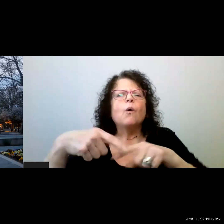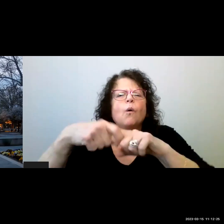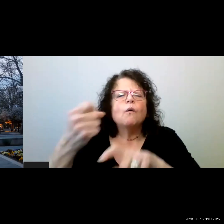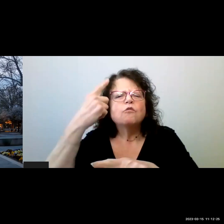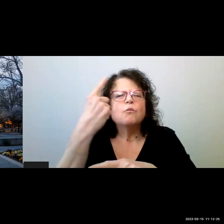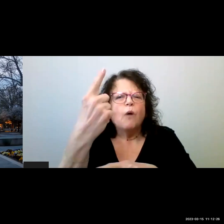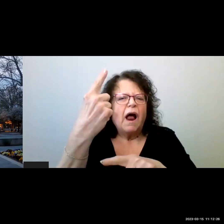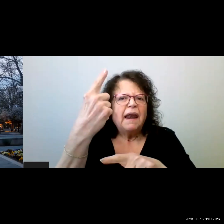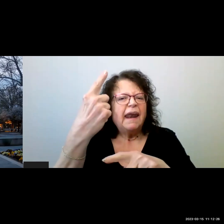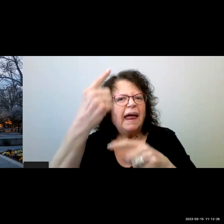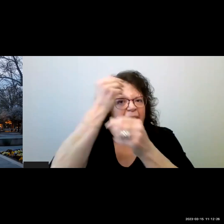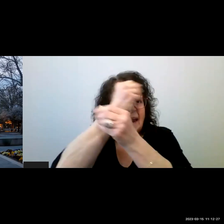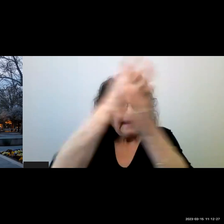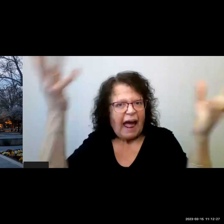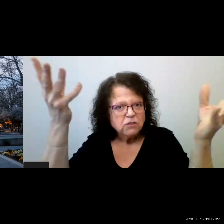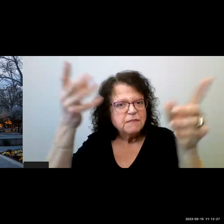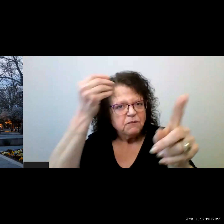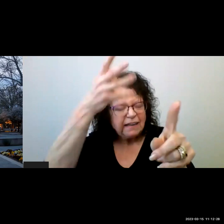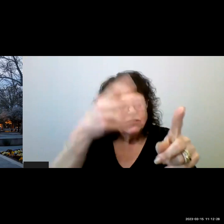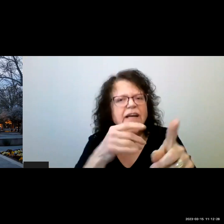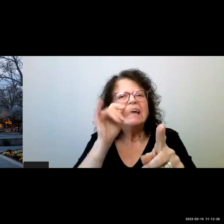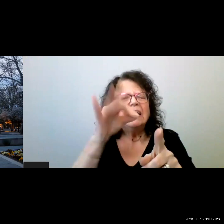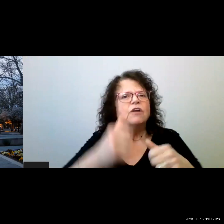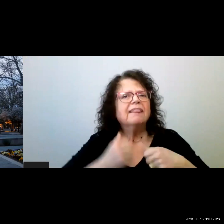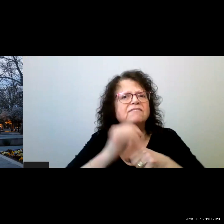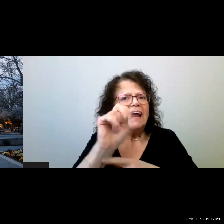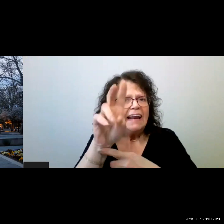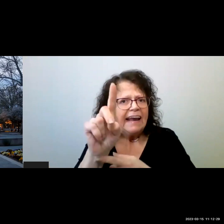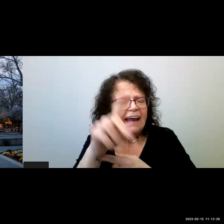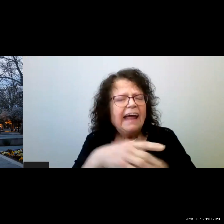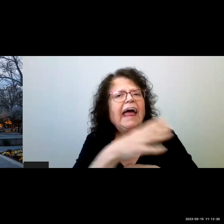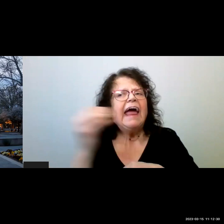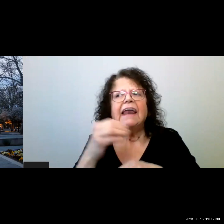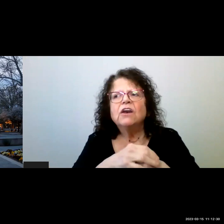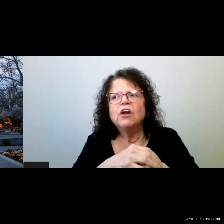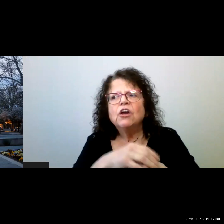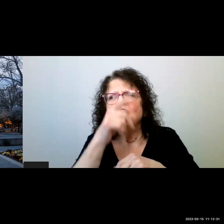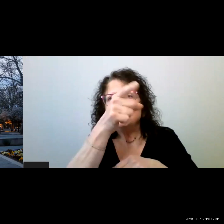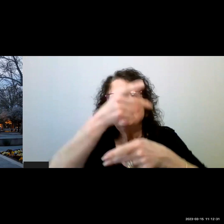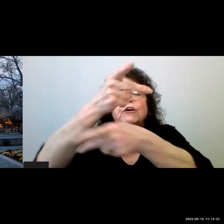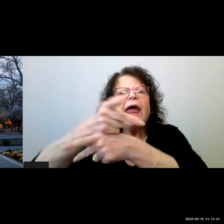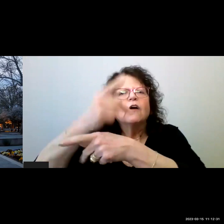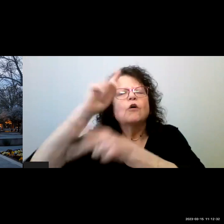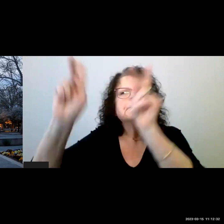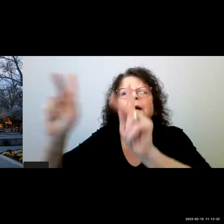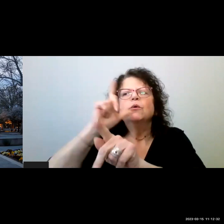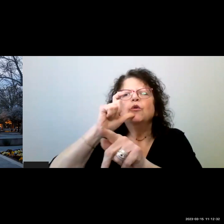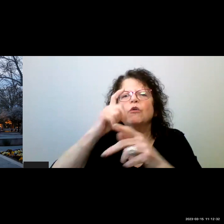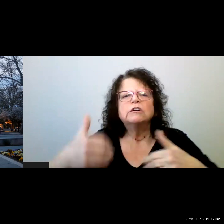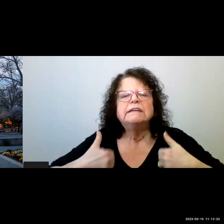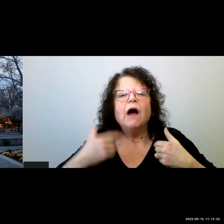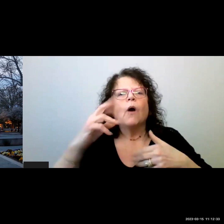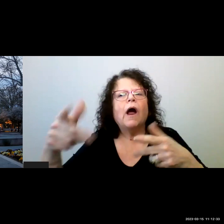If you live in Indiana and care for individuals, minors or adults with disabilities, please